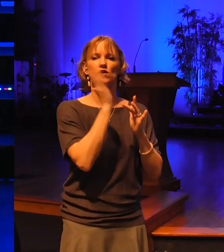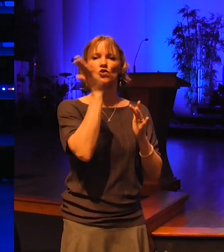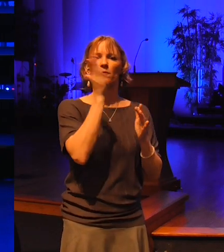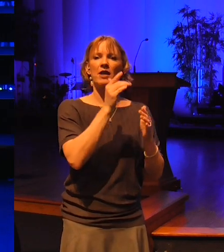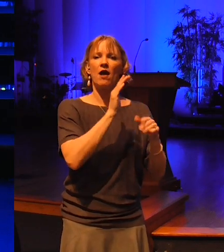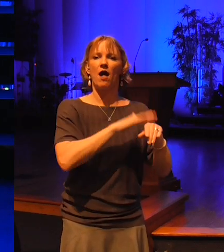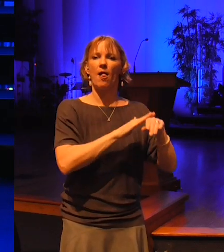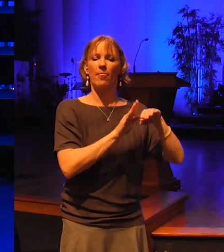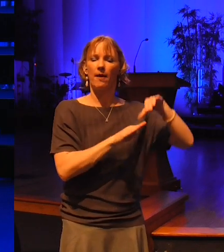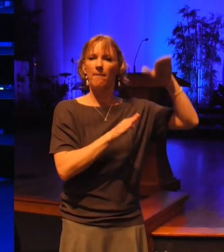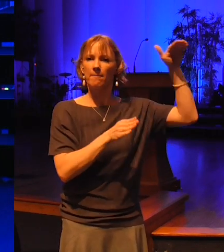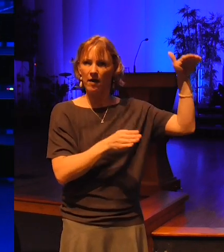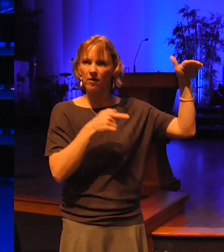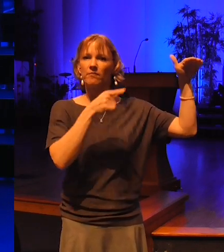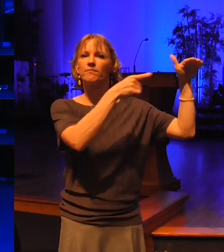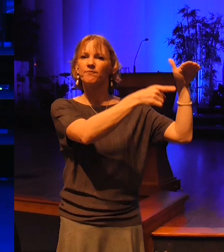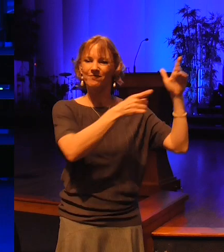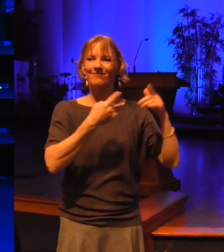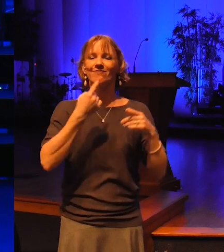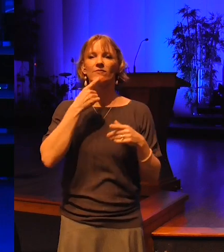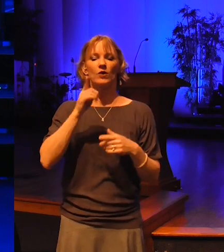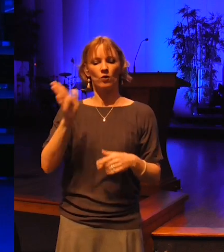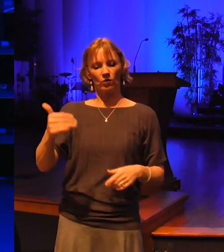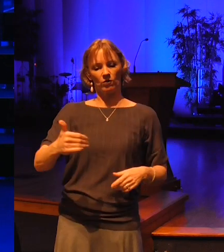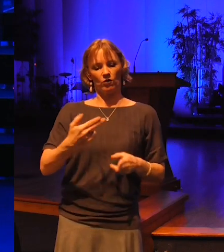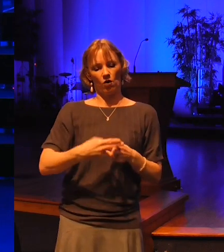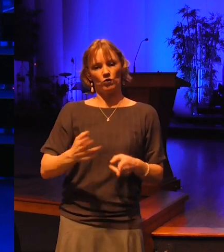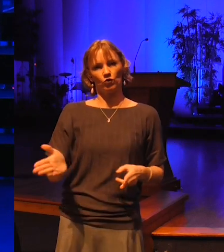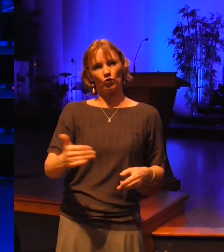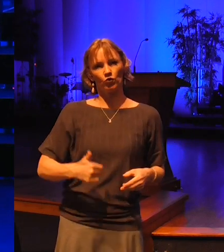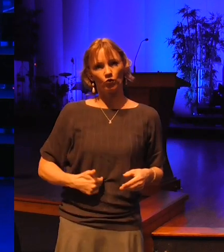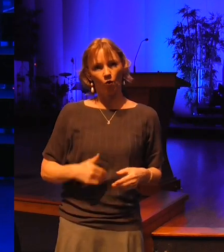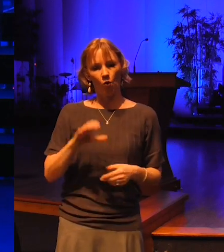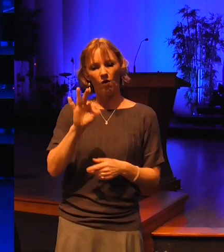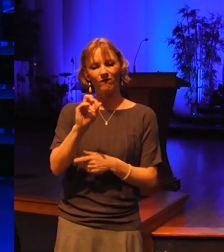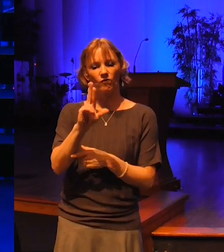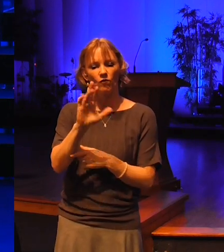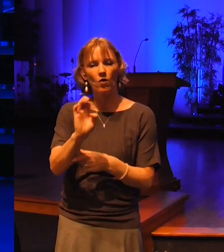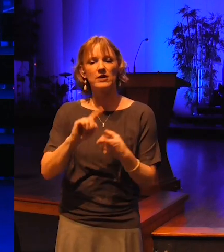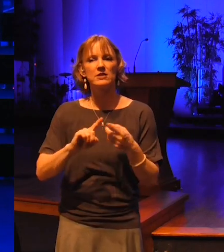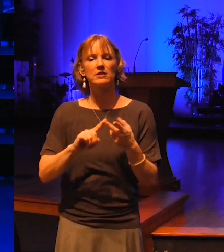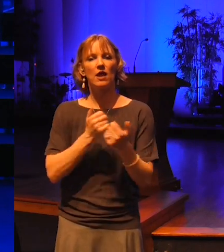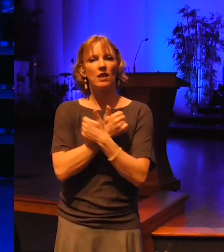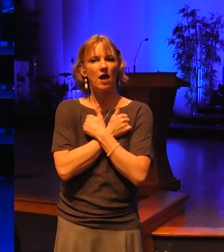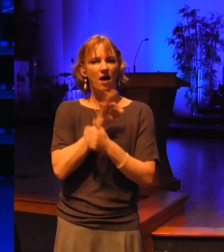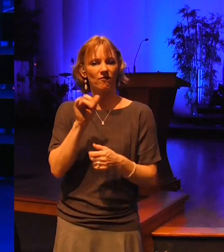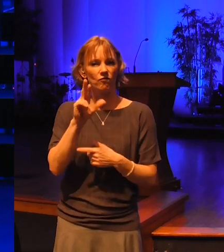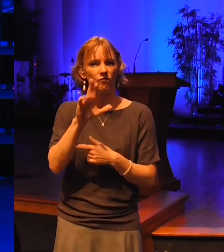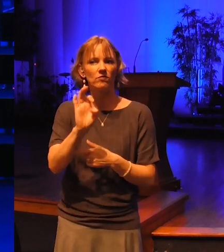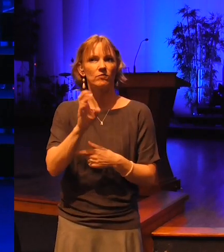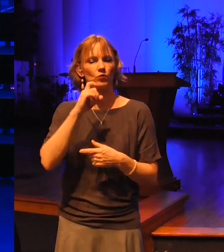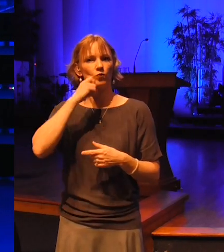defined as soul force love force and it's pretty cool to think of satcha as something that we can